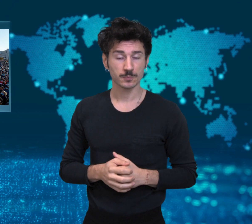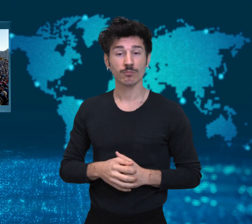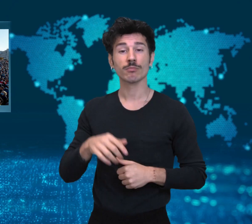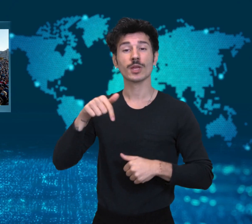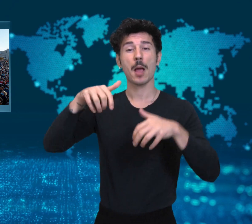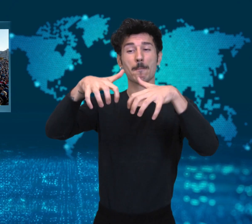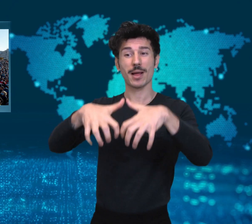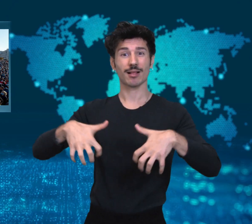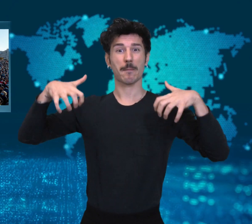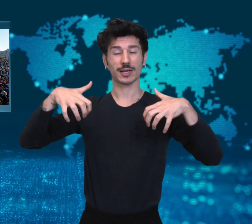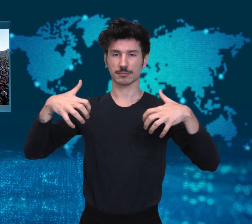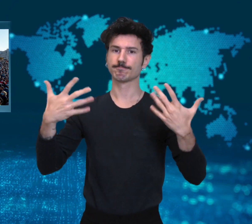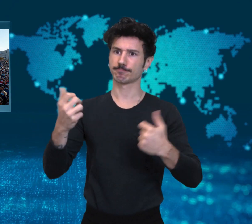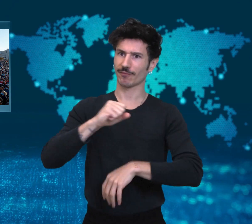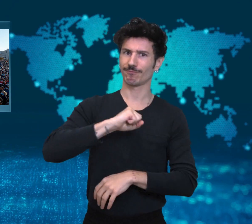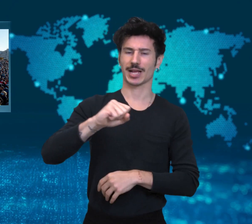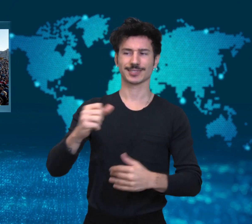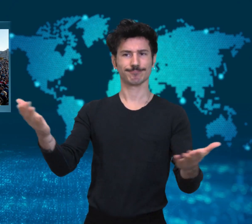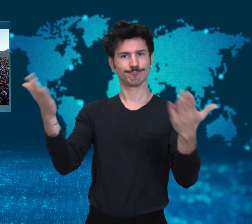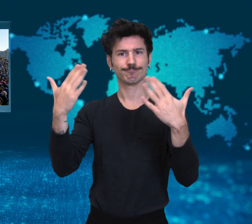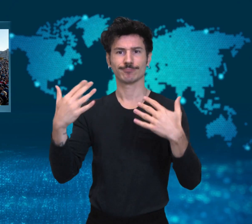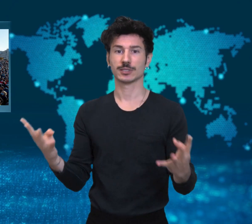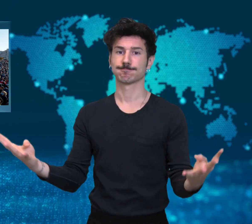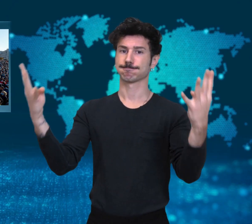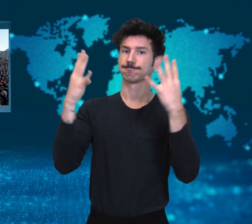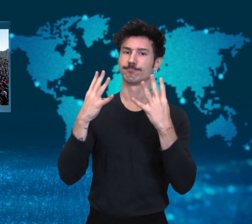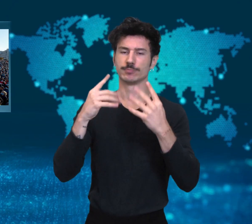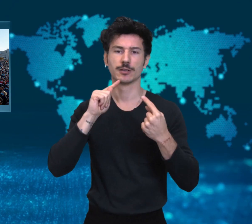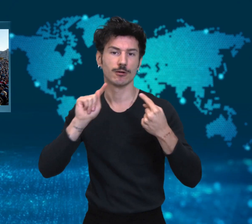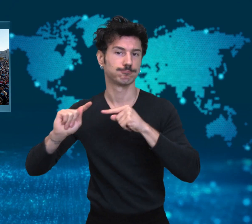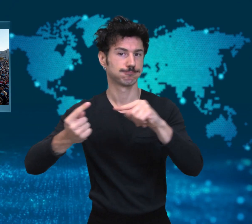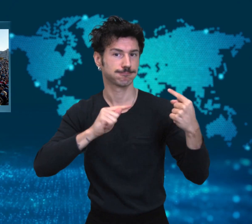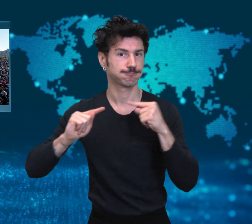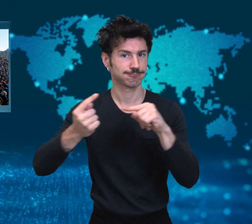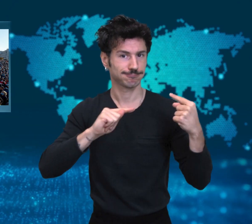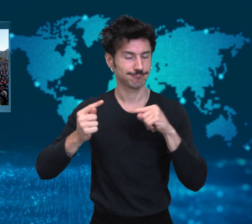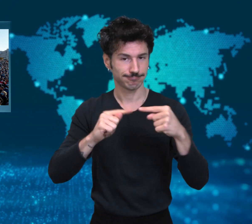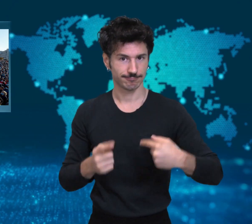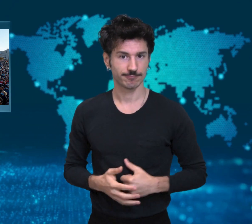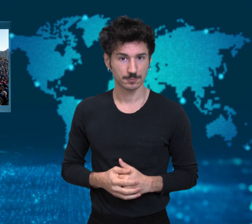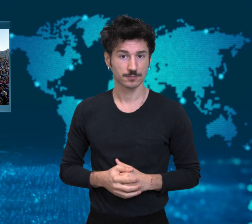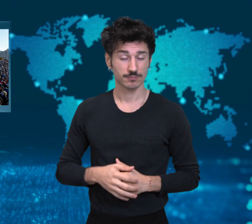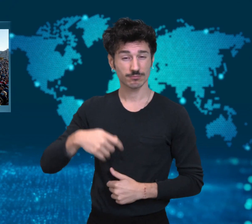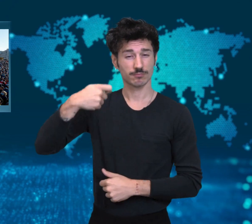The current President said he would annul the results.